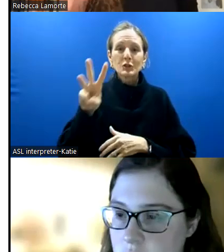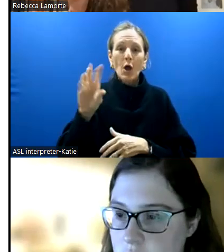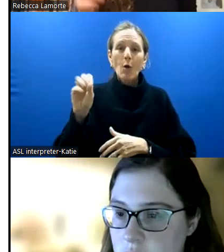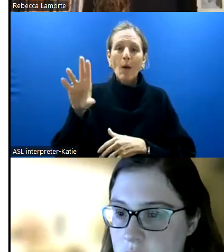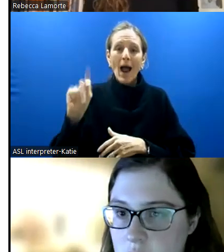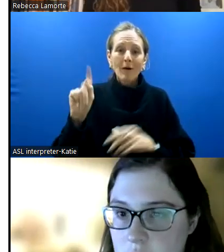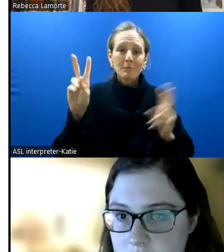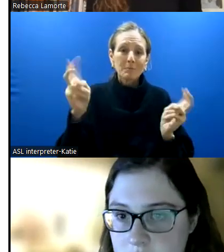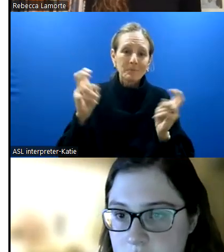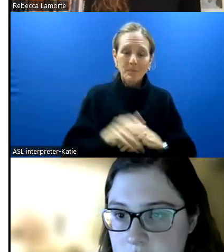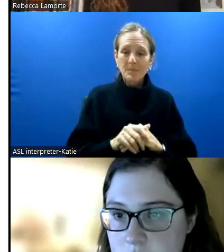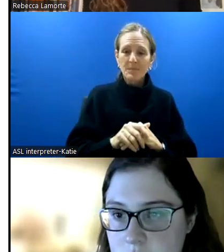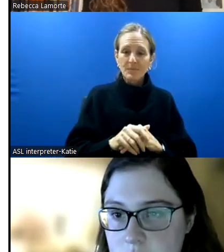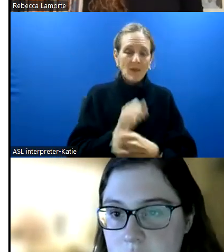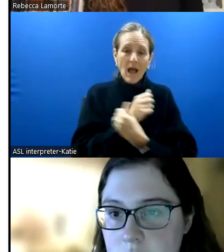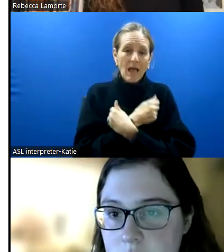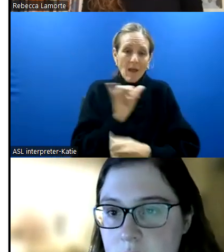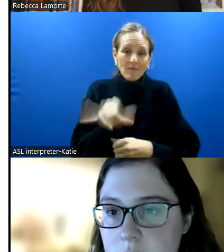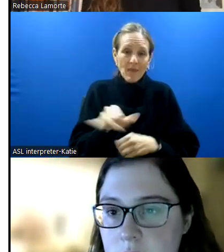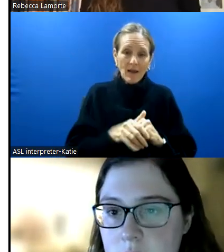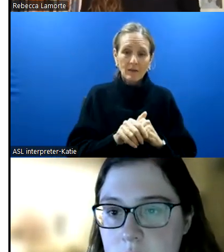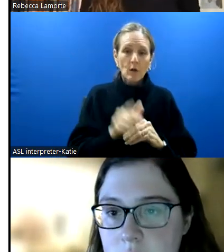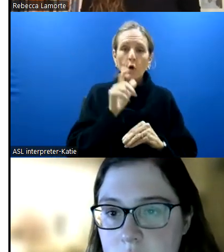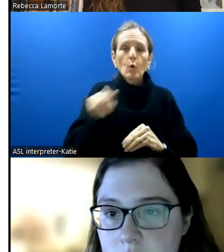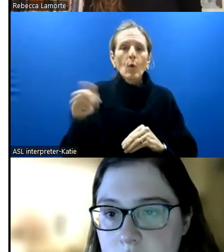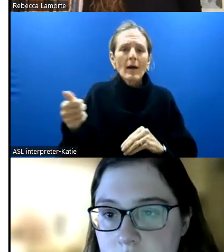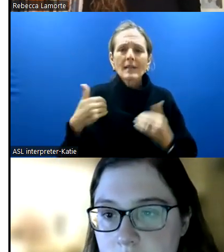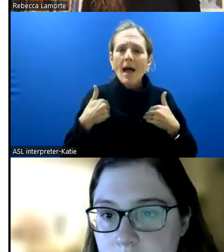and I love that, Christie. Show up and show out. Who else do we have? I see some more hands.